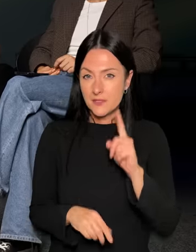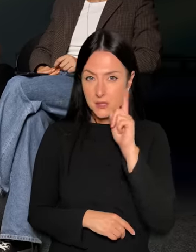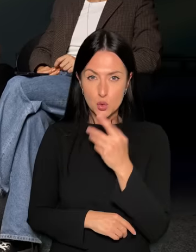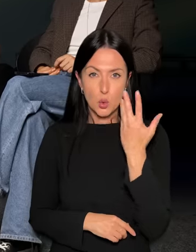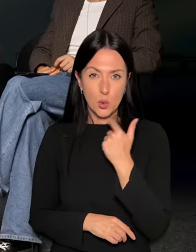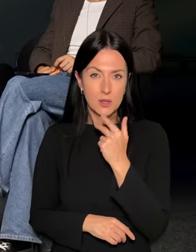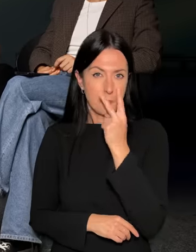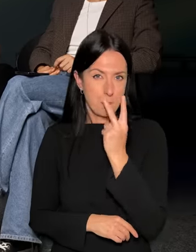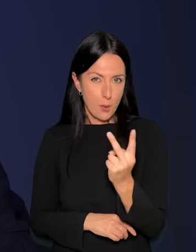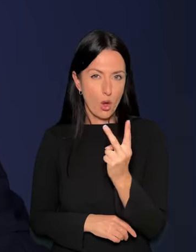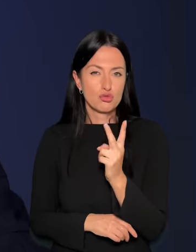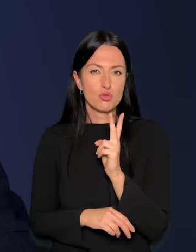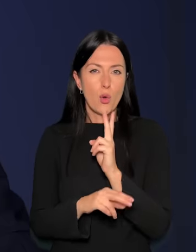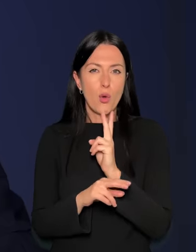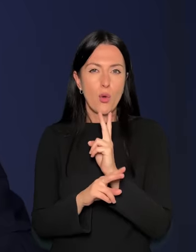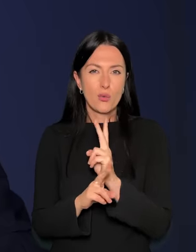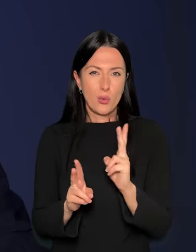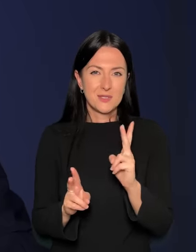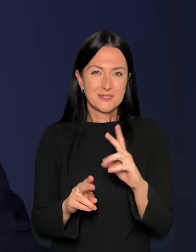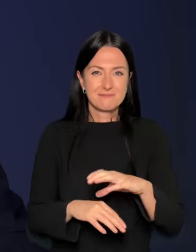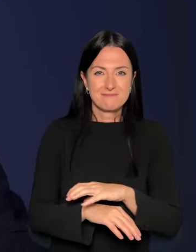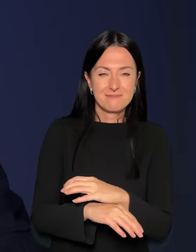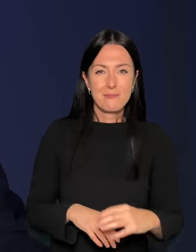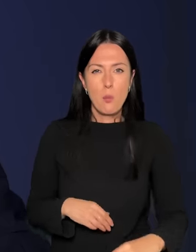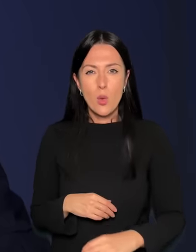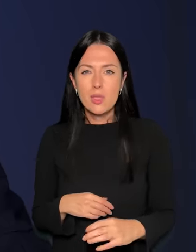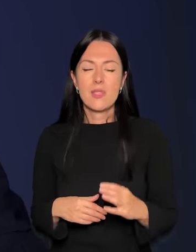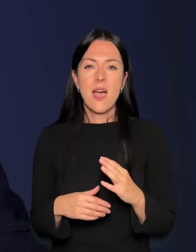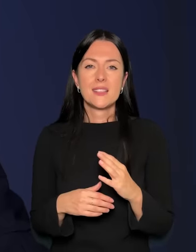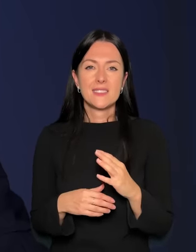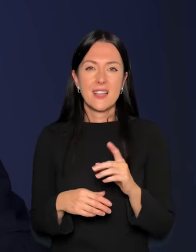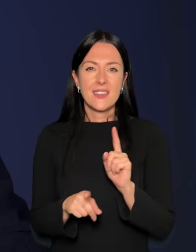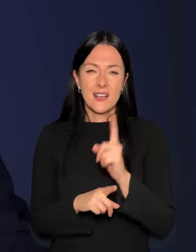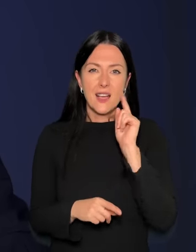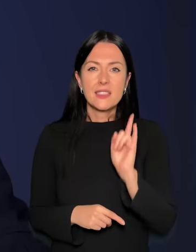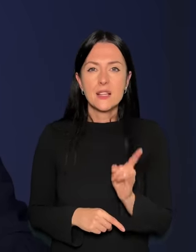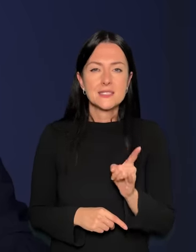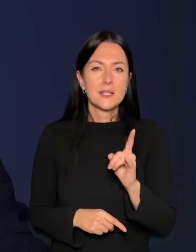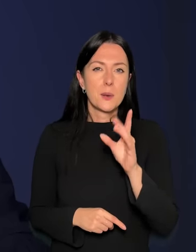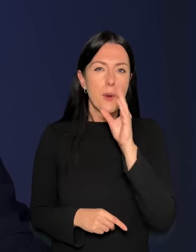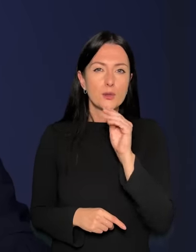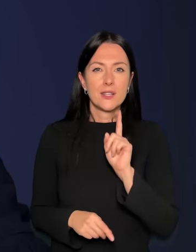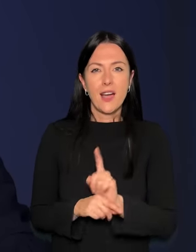t's really, you know, when you see someone with prosthetics is walking, and it's like taxi drivers or minibus drivers,